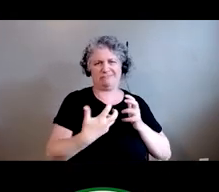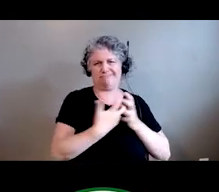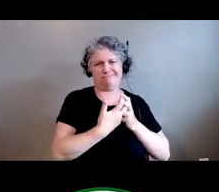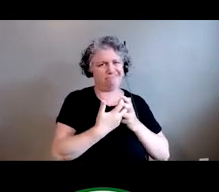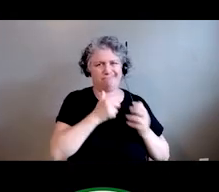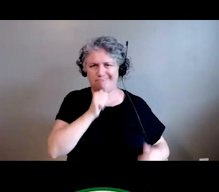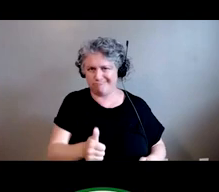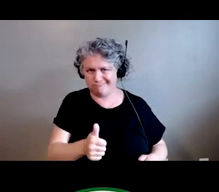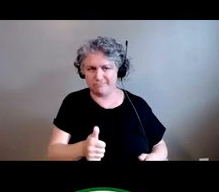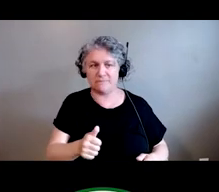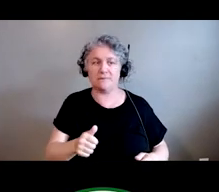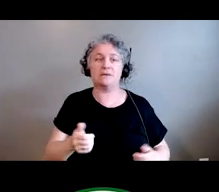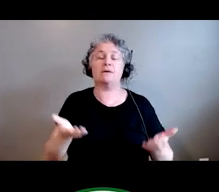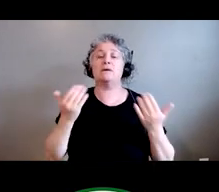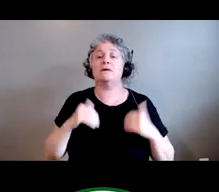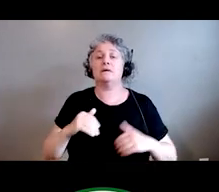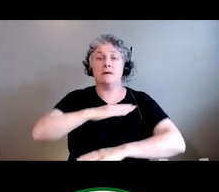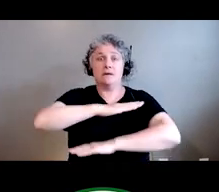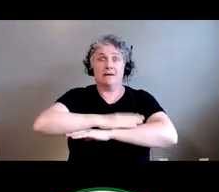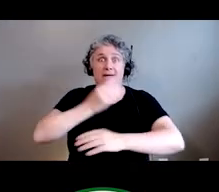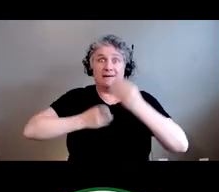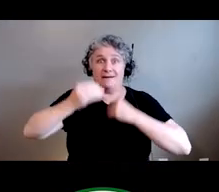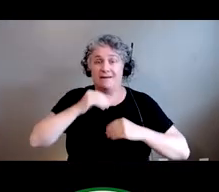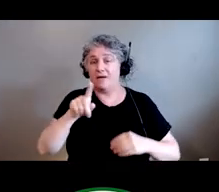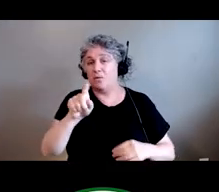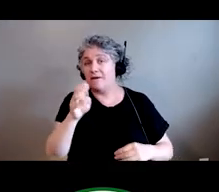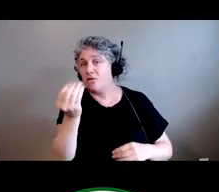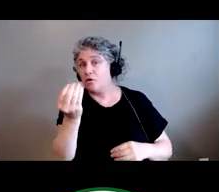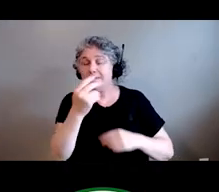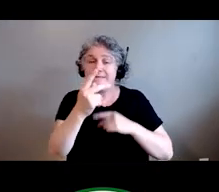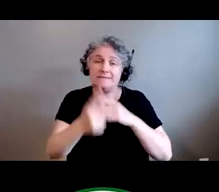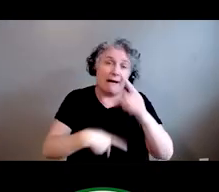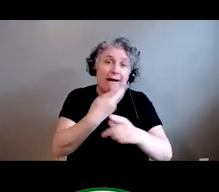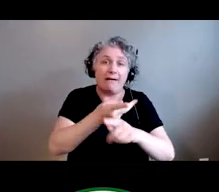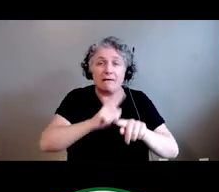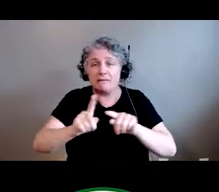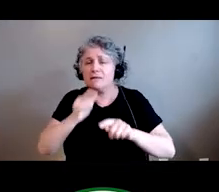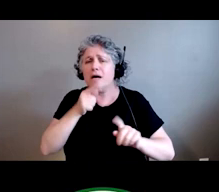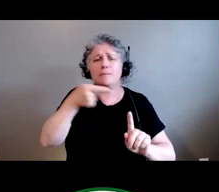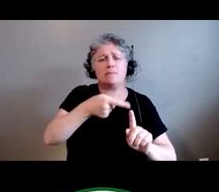51% met fewer than one quarter of the required standards. This was unfortunately a common